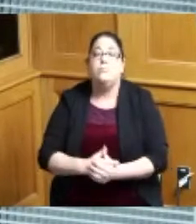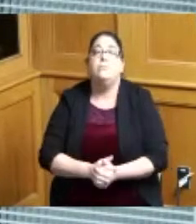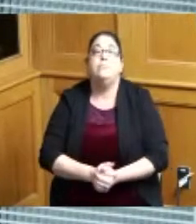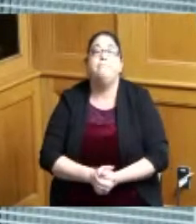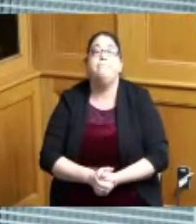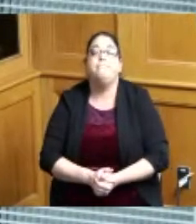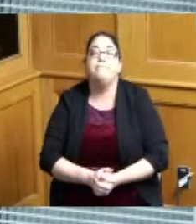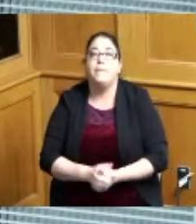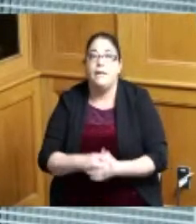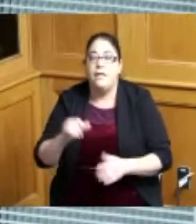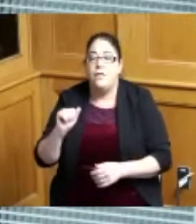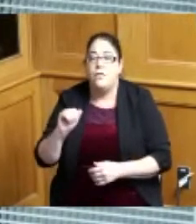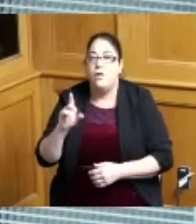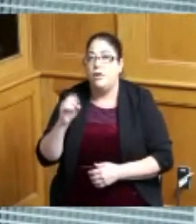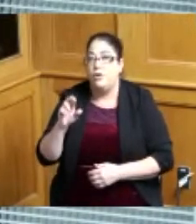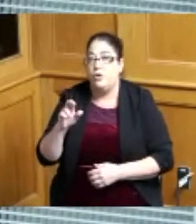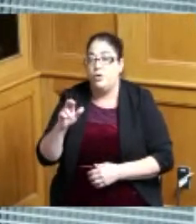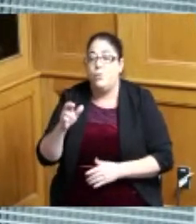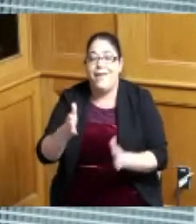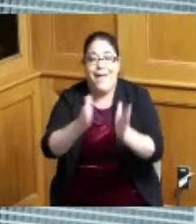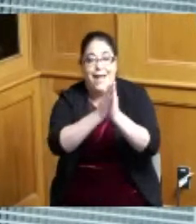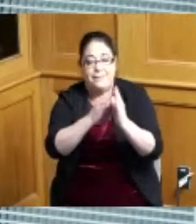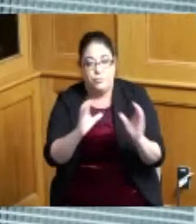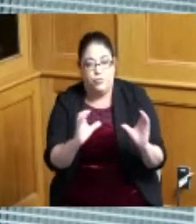ask the auditor to certify ballot resolution amounts